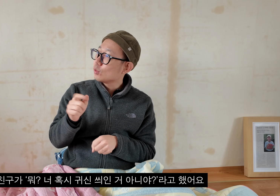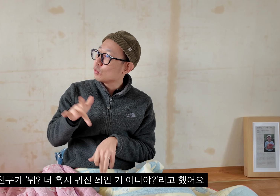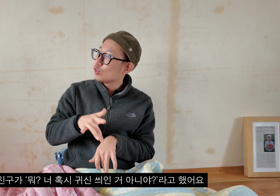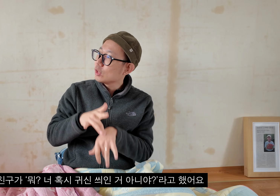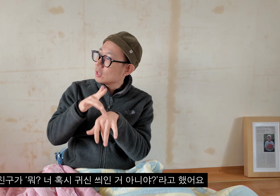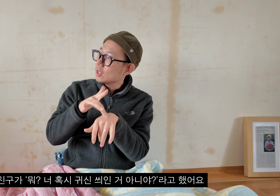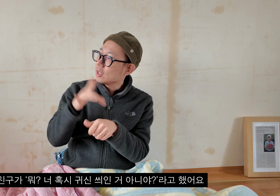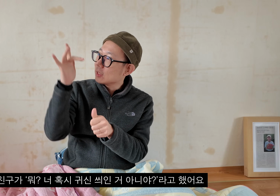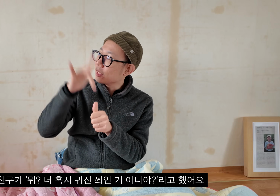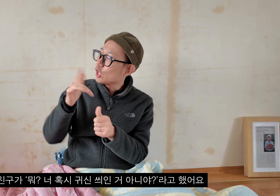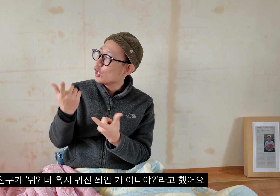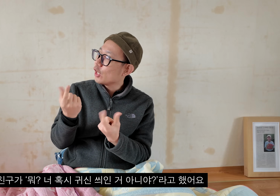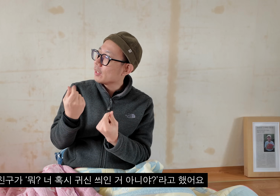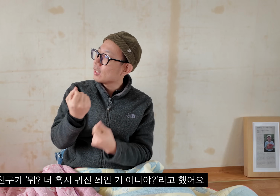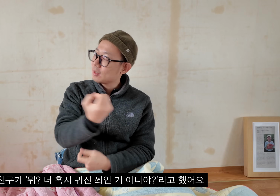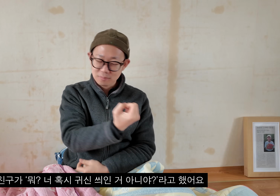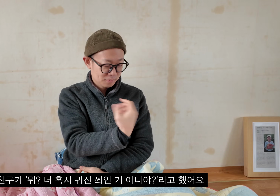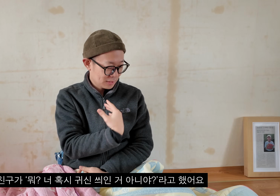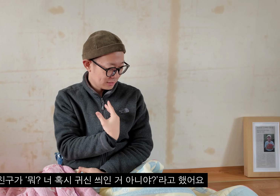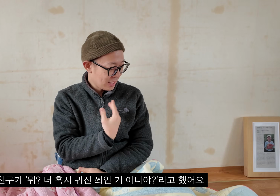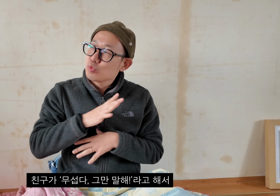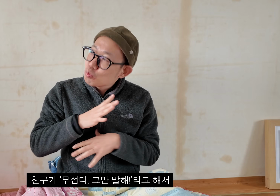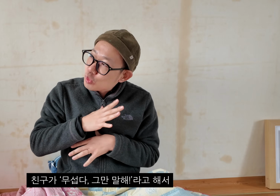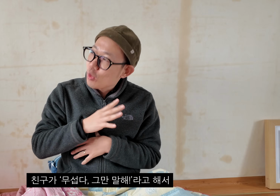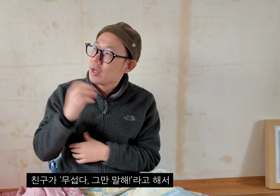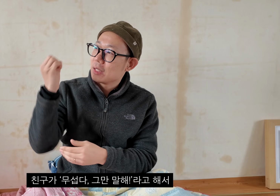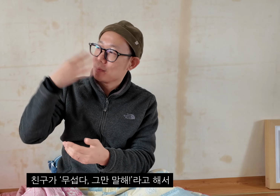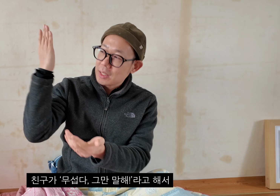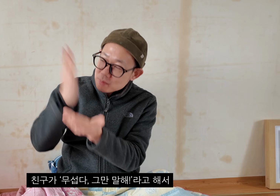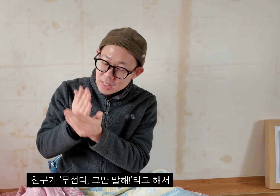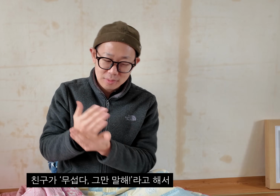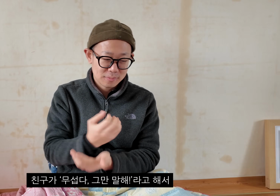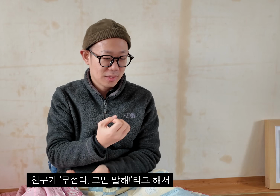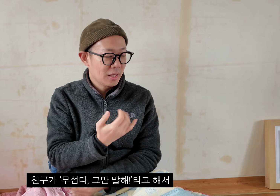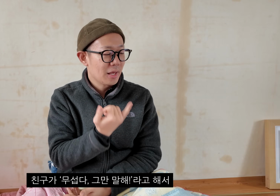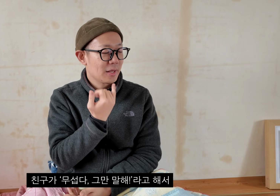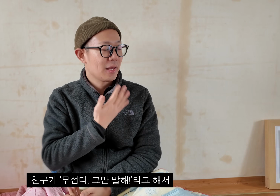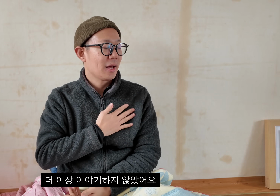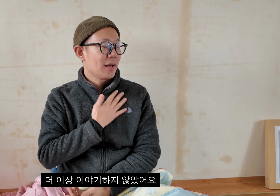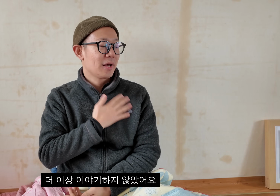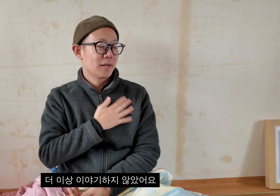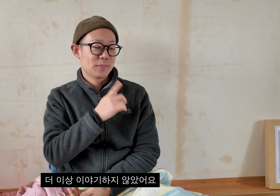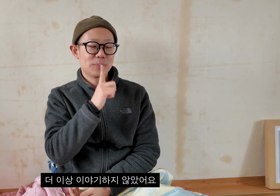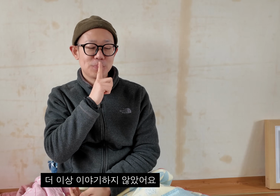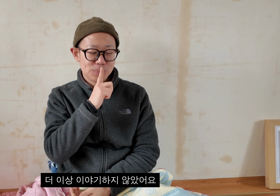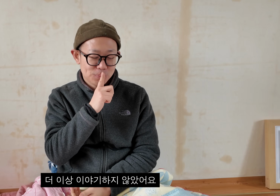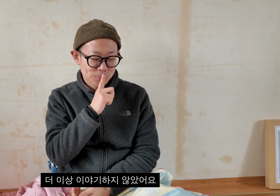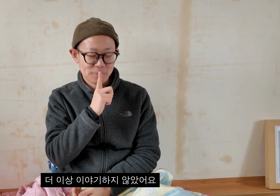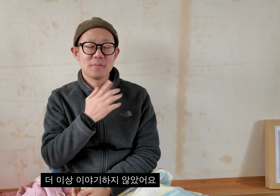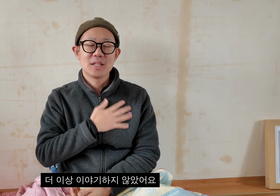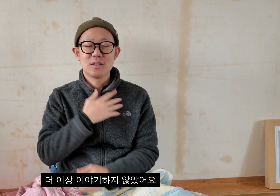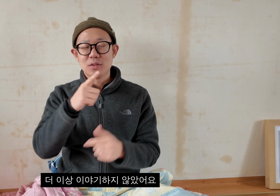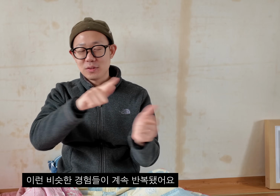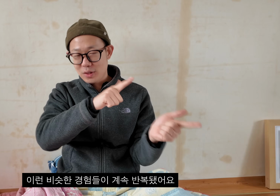“What? Are you possessed?” He said, “That’s scary, stop talking about it!” So I stopped.